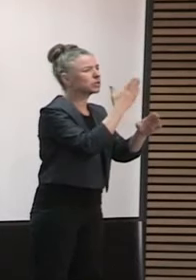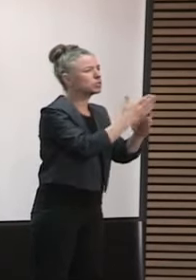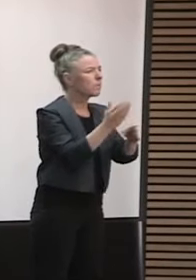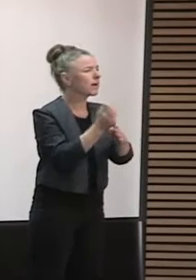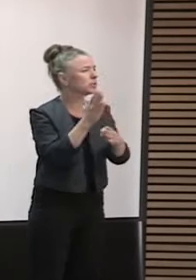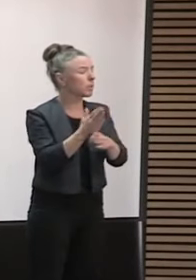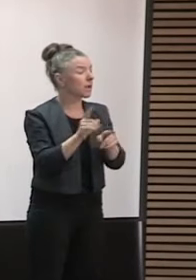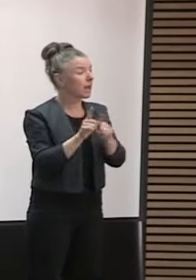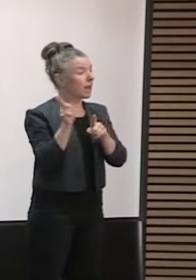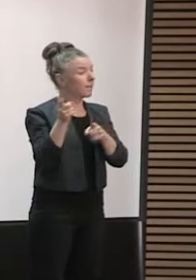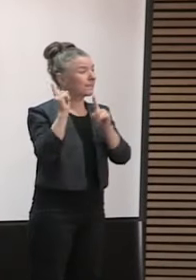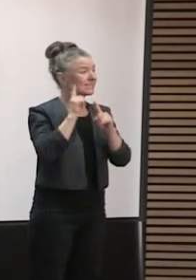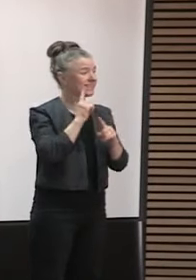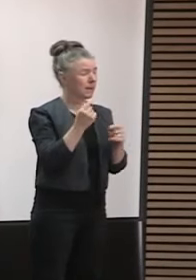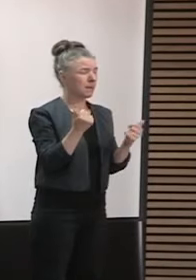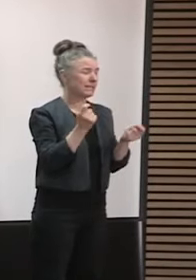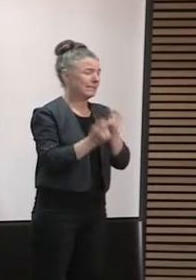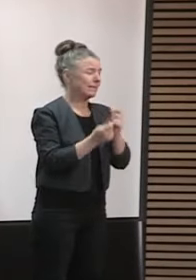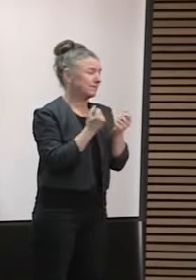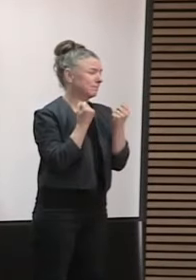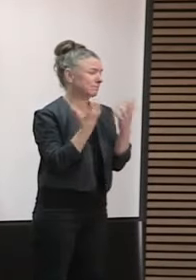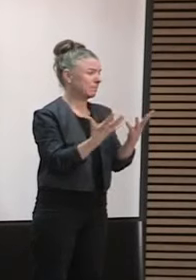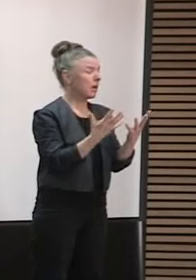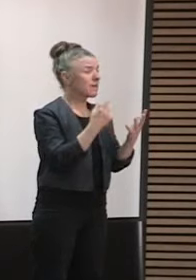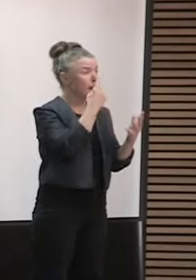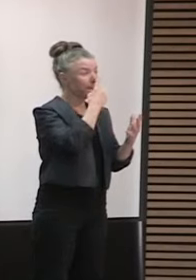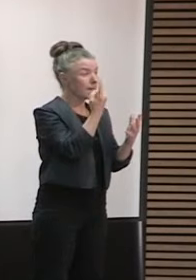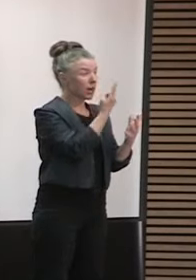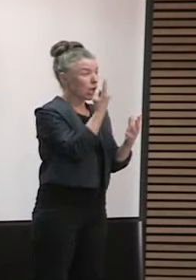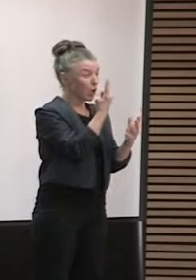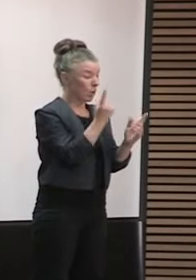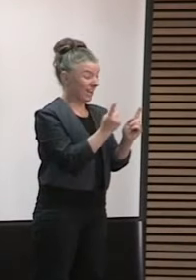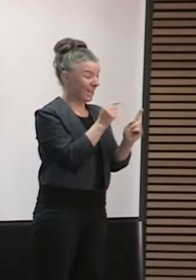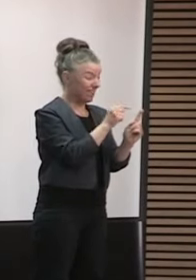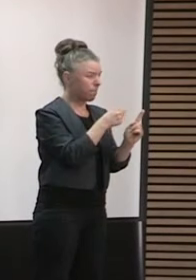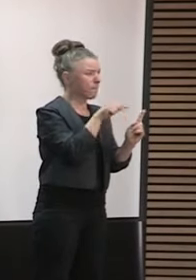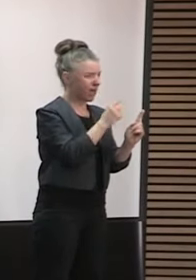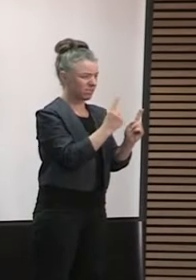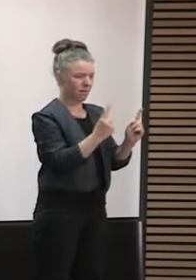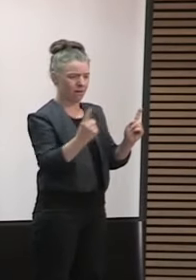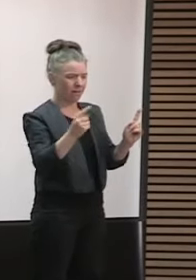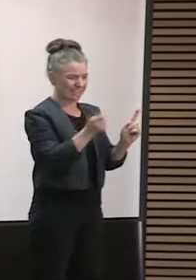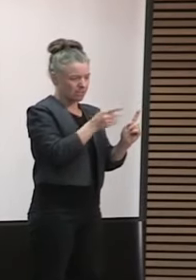should apply to them. Obviously we are asking for goodwill from Aucklanders. We are asking Aucklanders to play